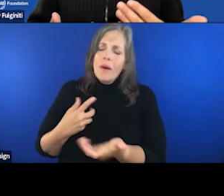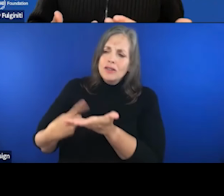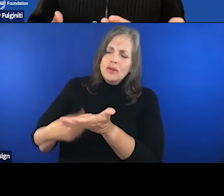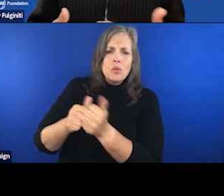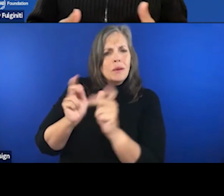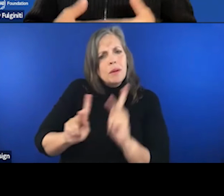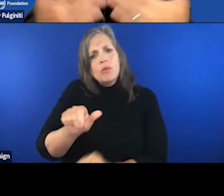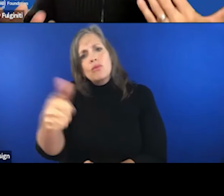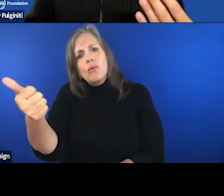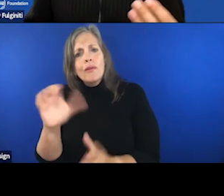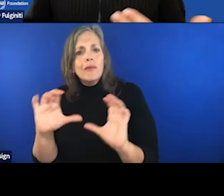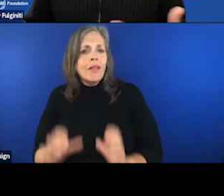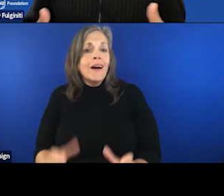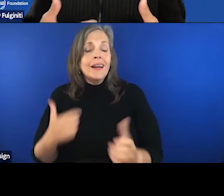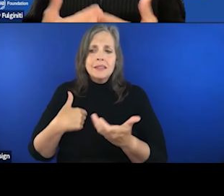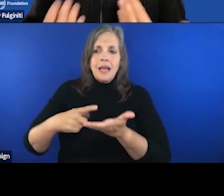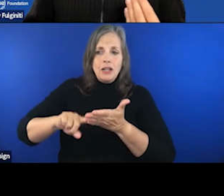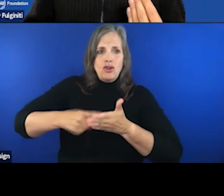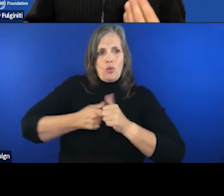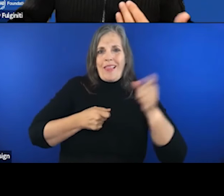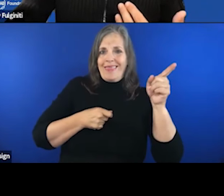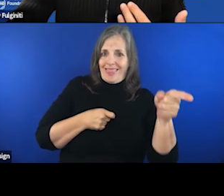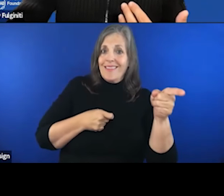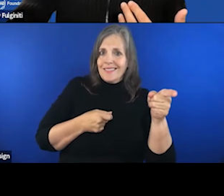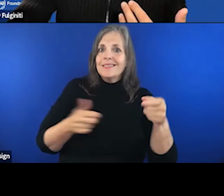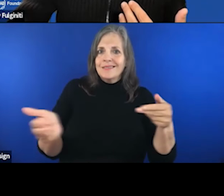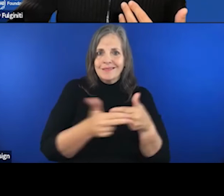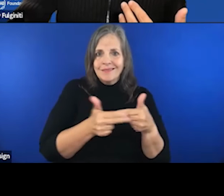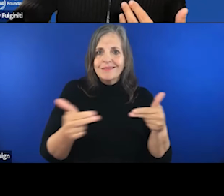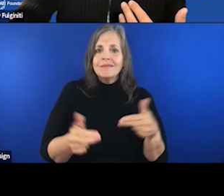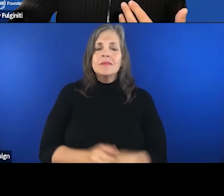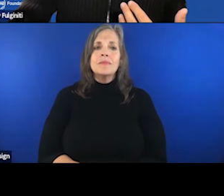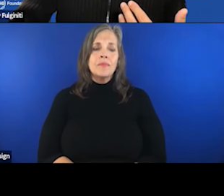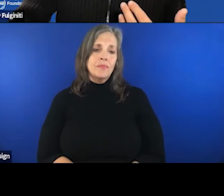started and design is for everyone and as a designer that's definitely our responsibility